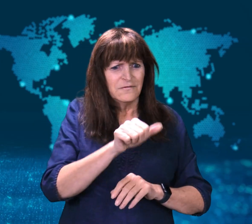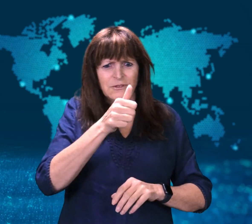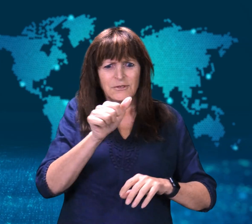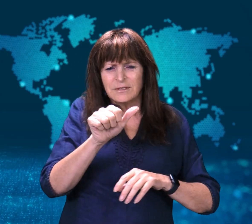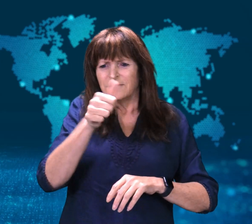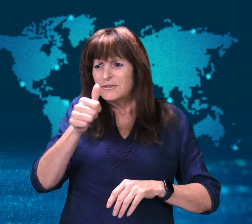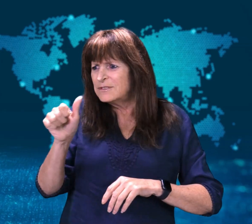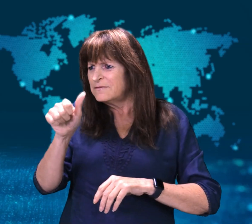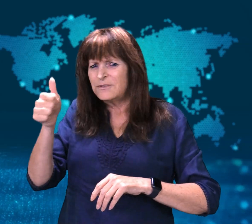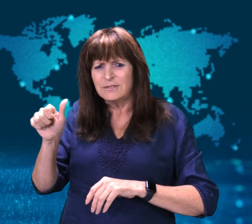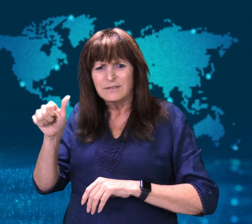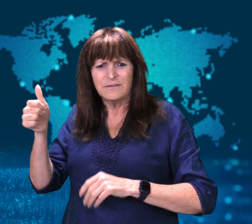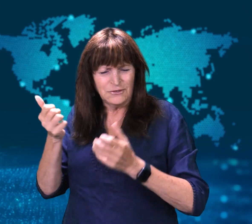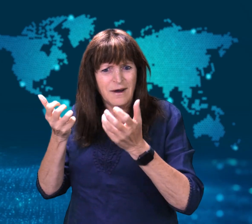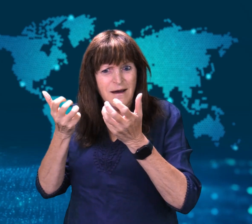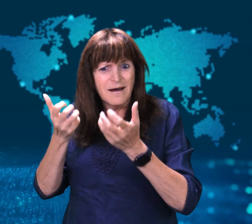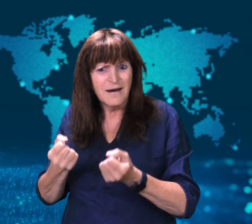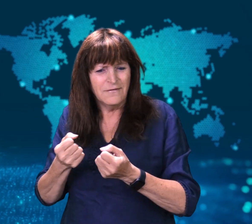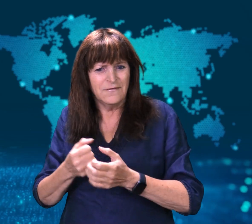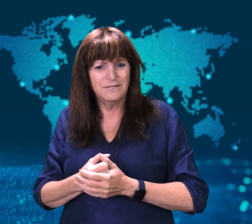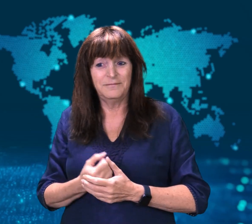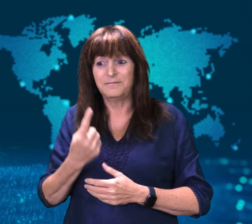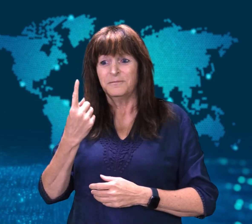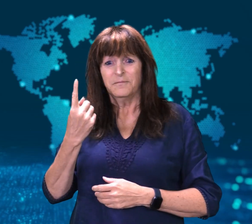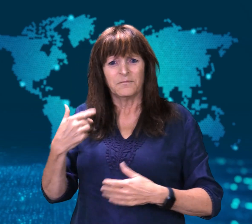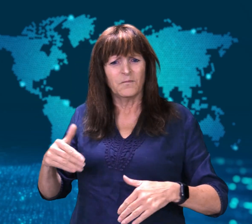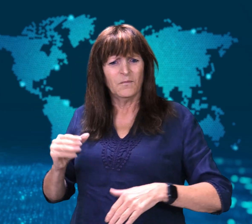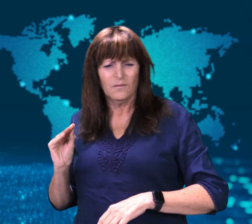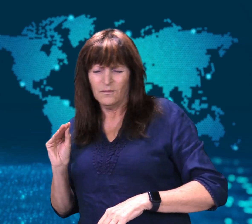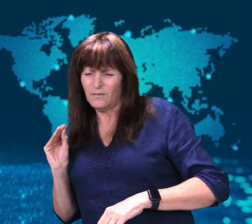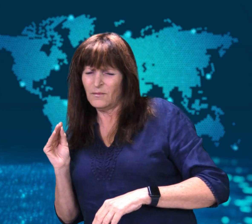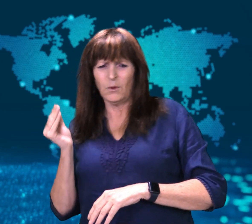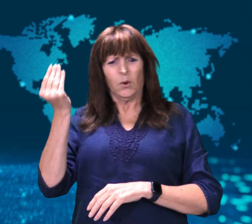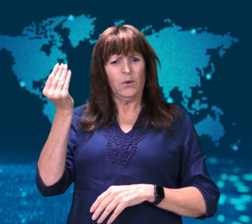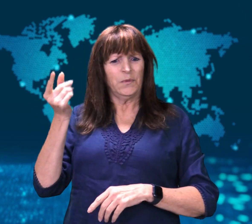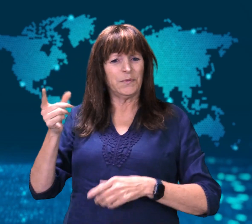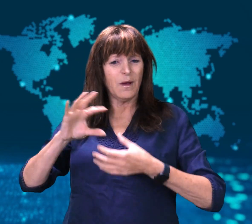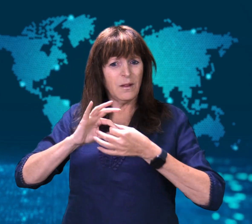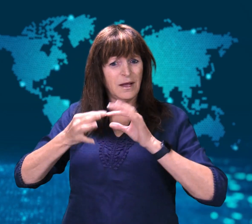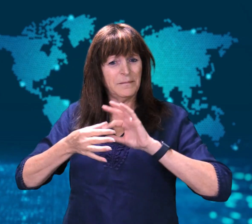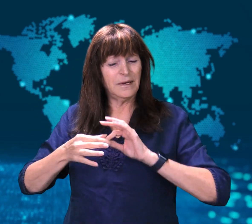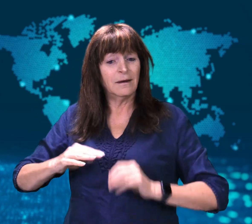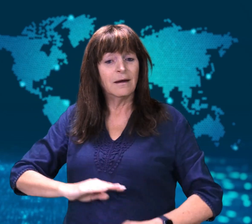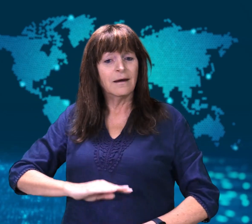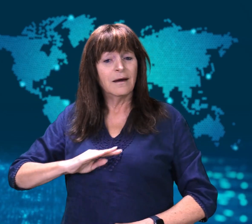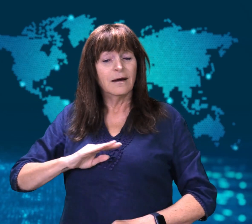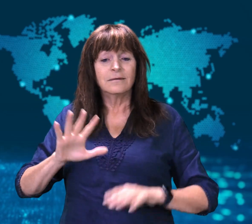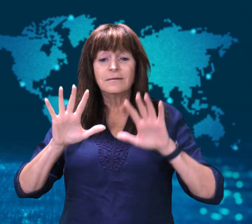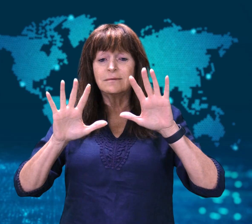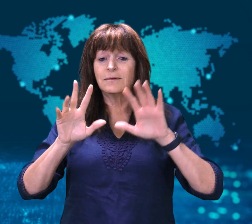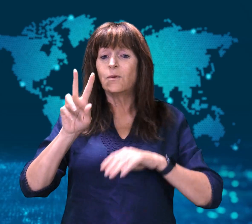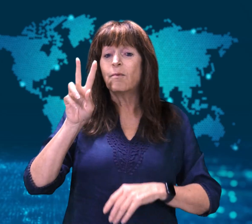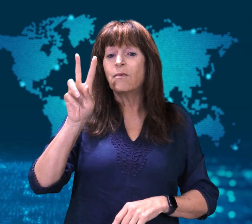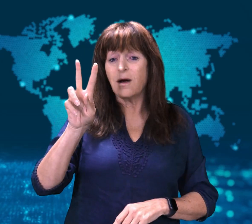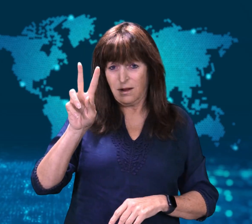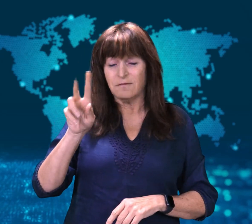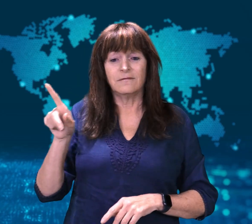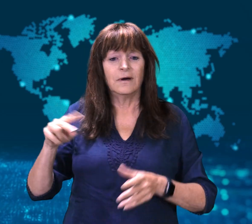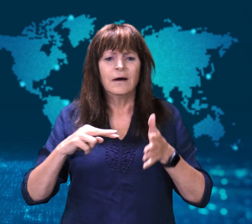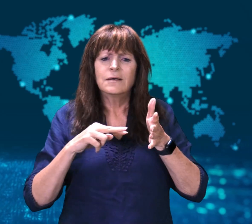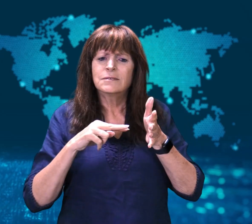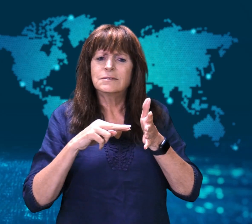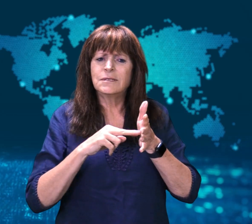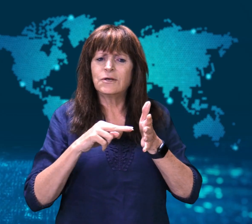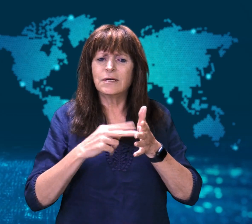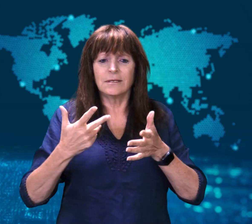There are some Olympic firsts - the youngest ever Olympian,